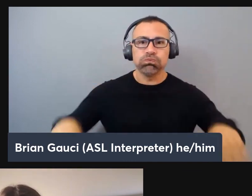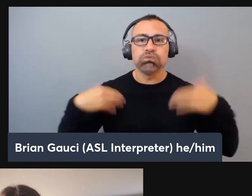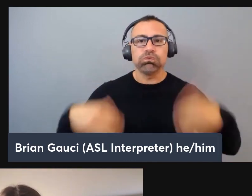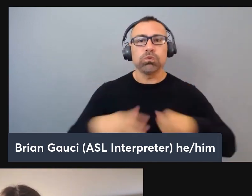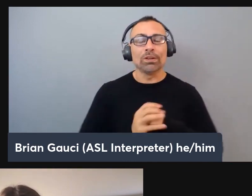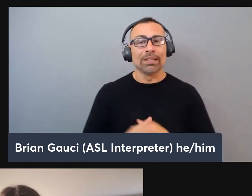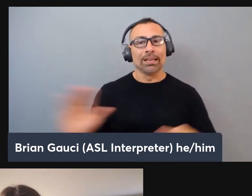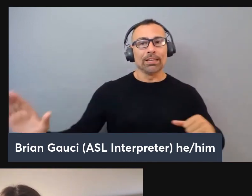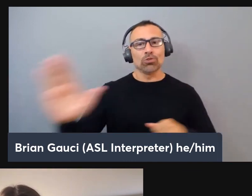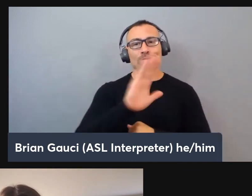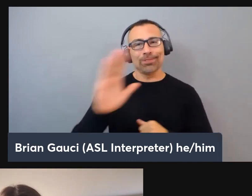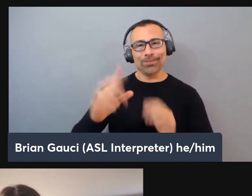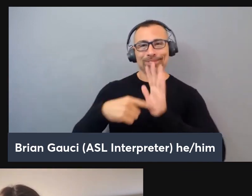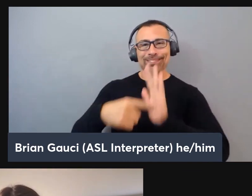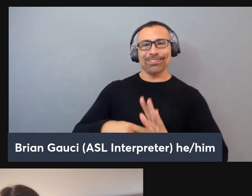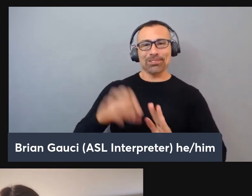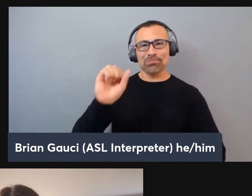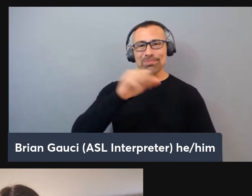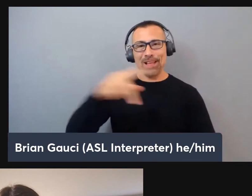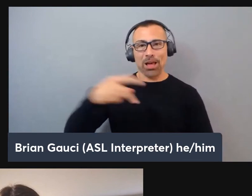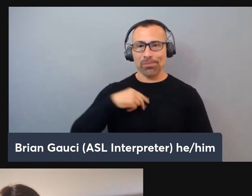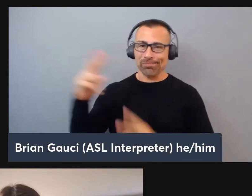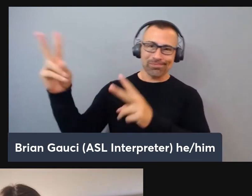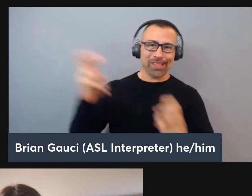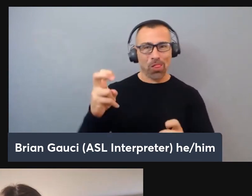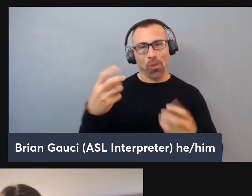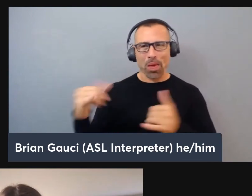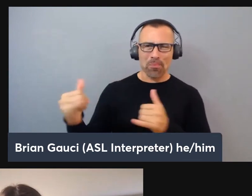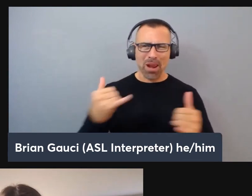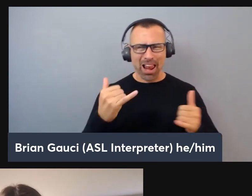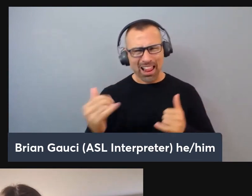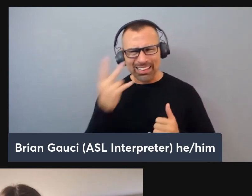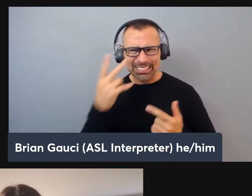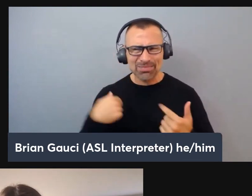and play around and see what I can do. Yeah, thank you so much for having me, Marie. This was awesome.